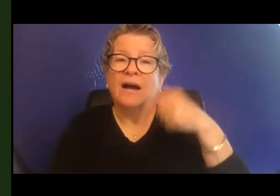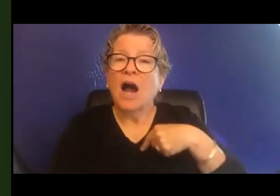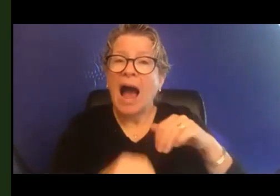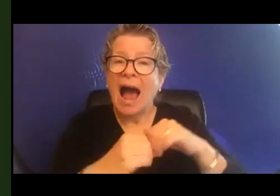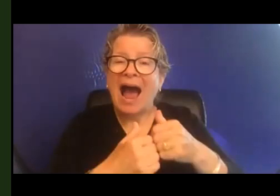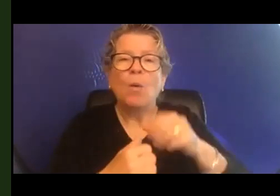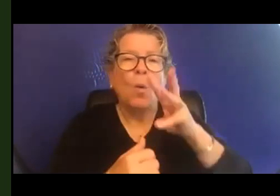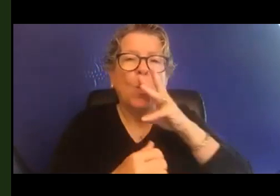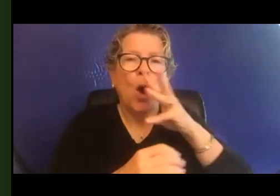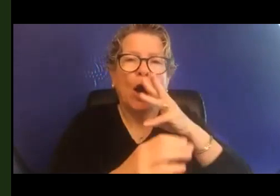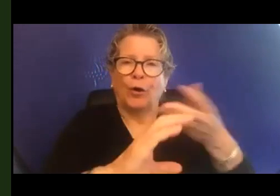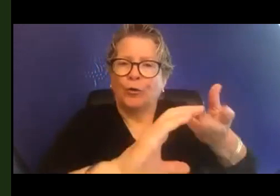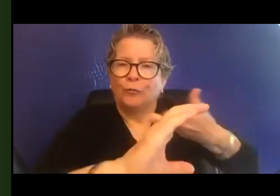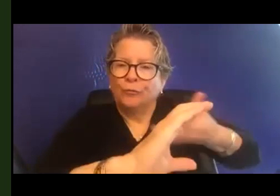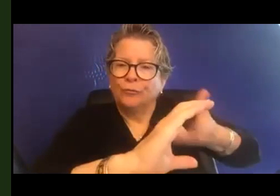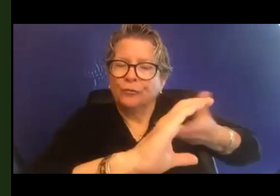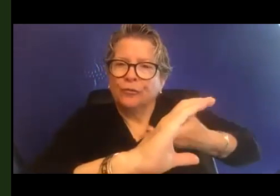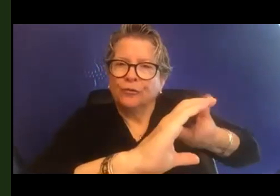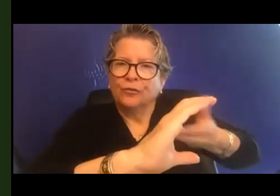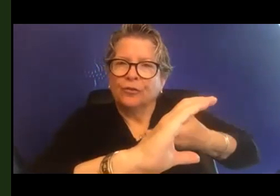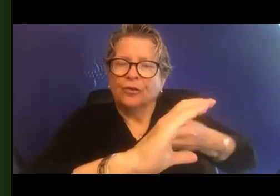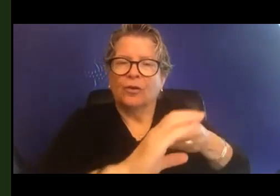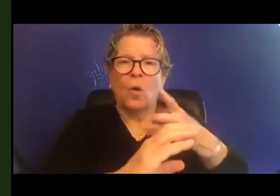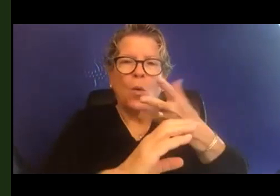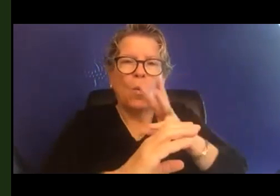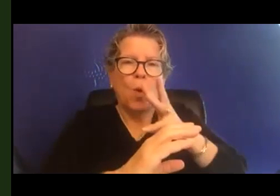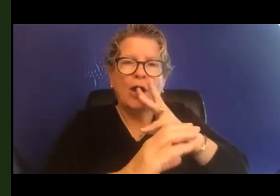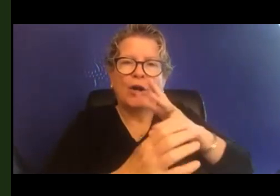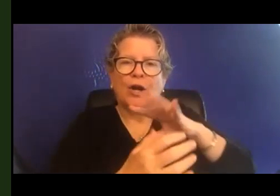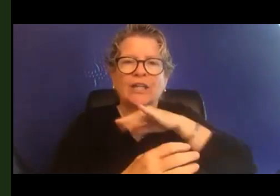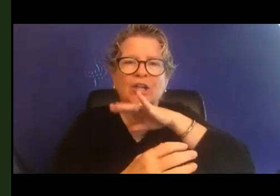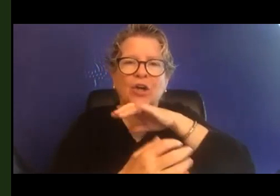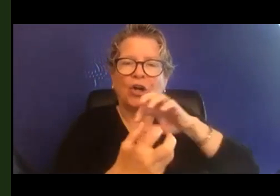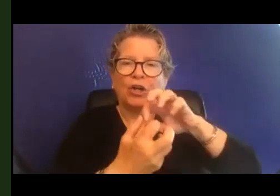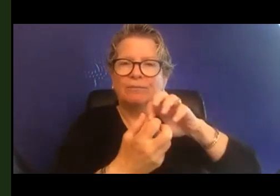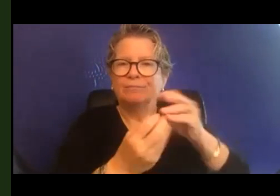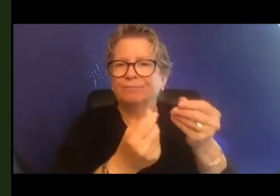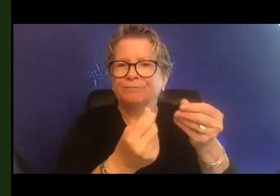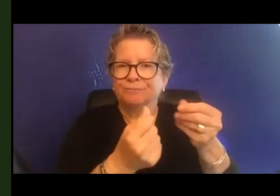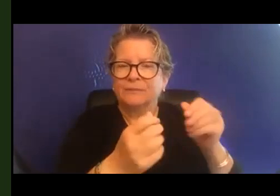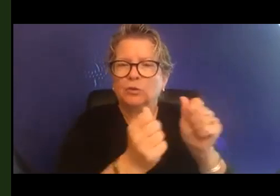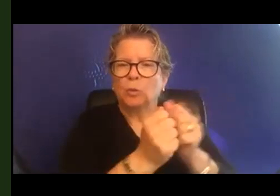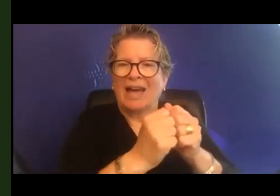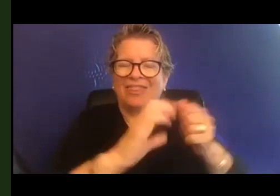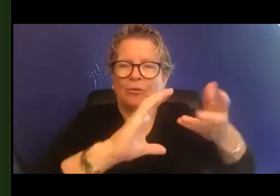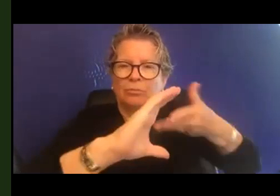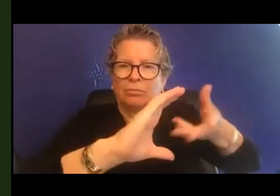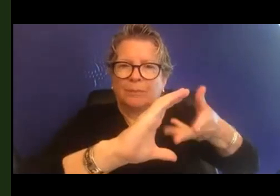the drilling fluid is recycled in, excavated material is hauled offsite.